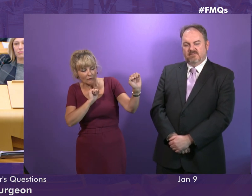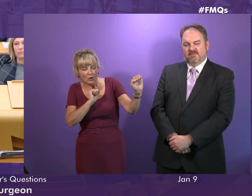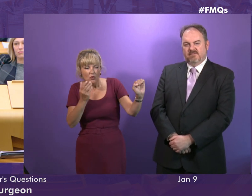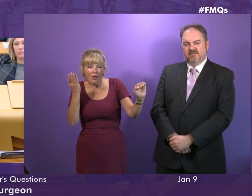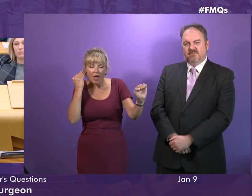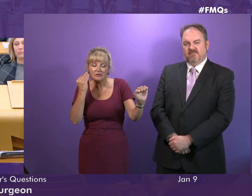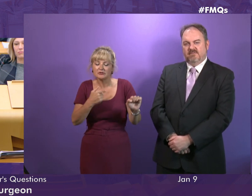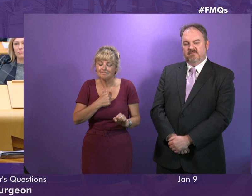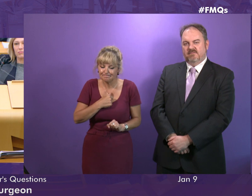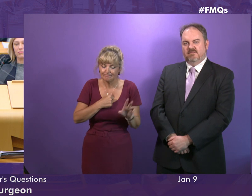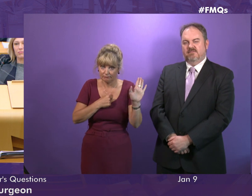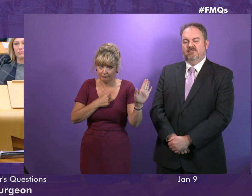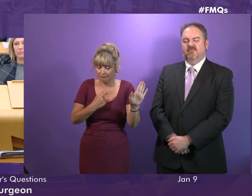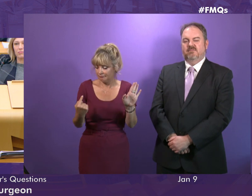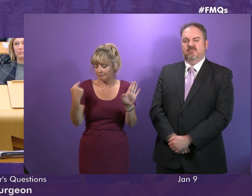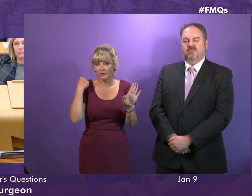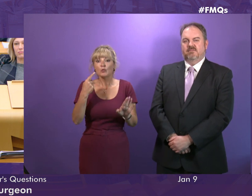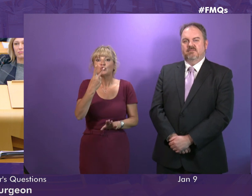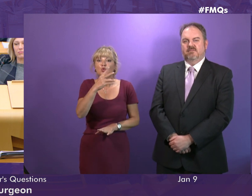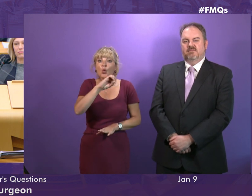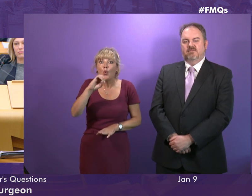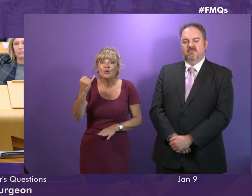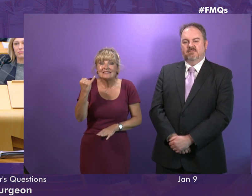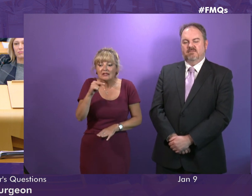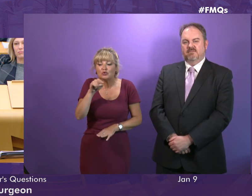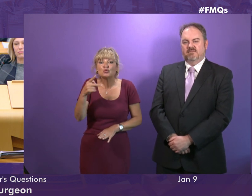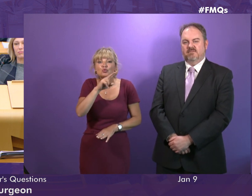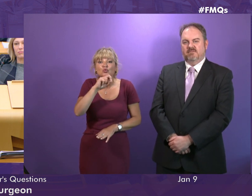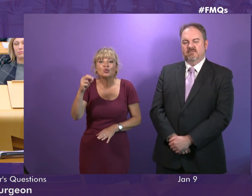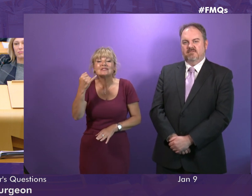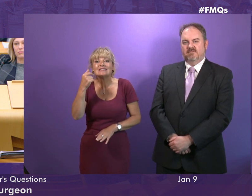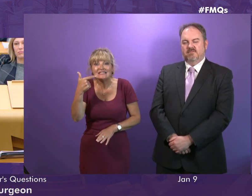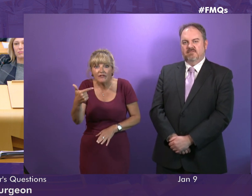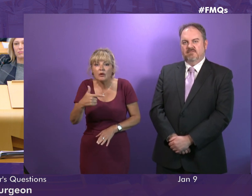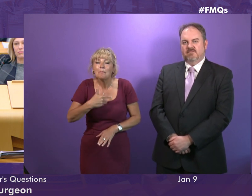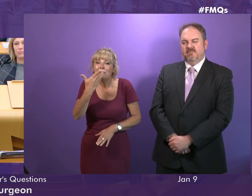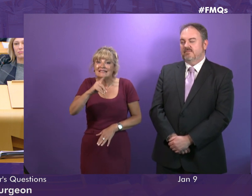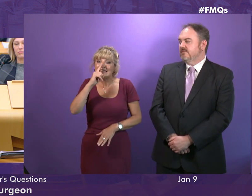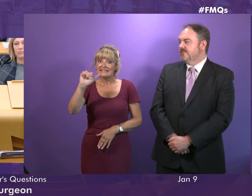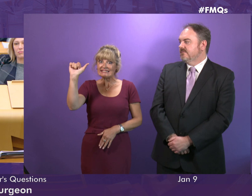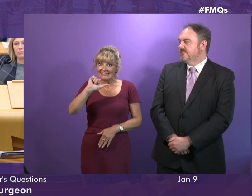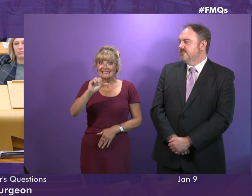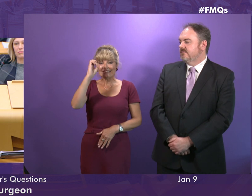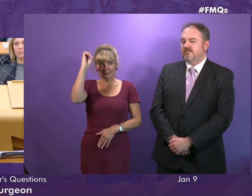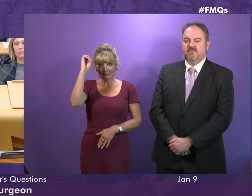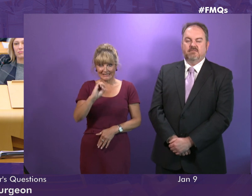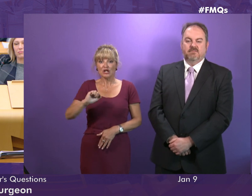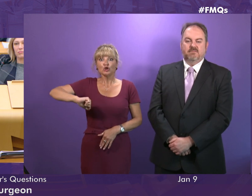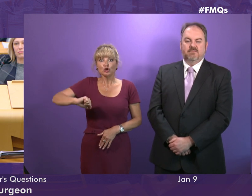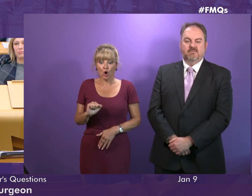Since 2006-7, we have seen a 16 per cent increase in Scotland-domiciled full-time first-degree